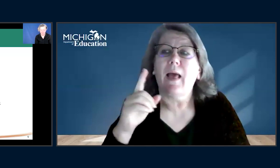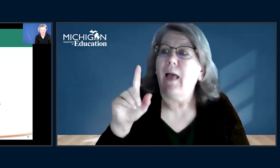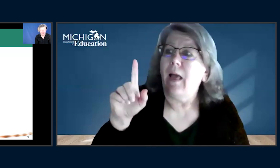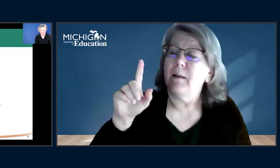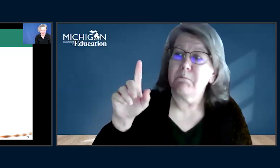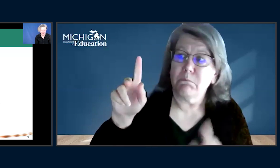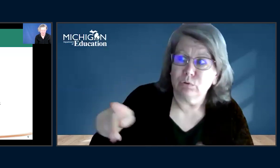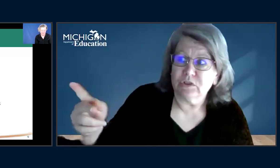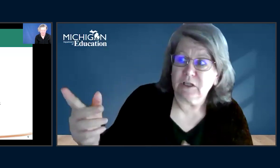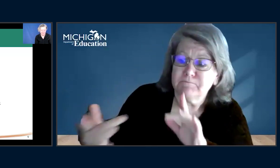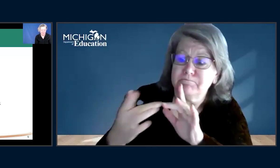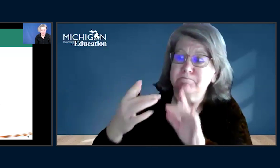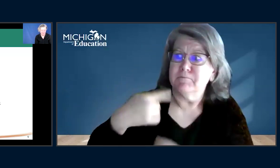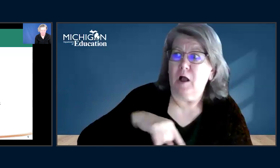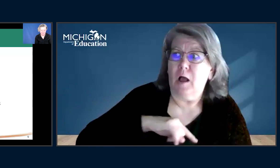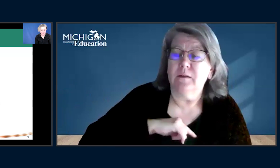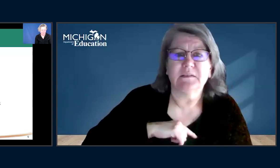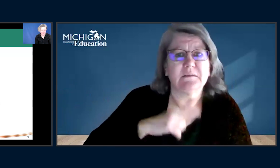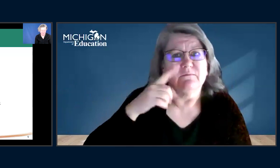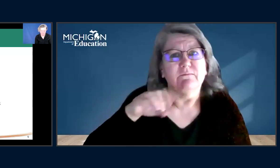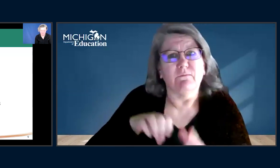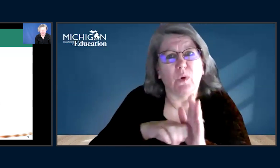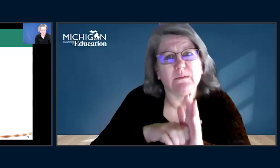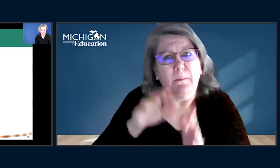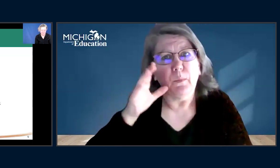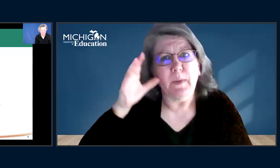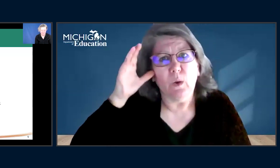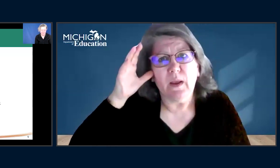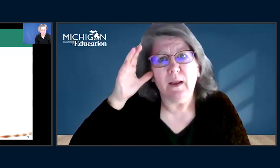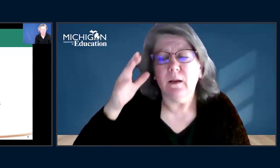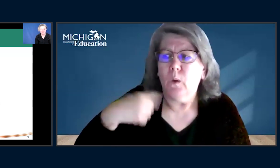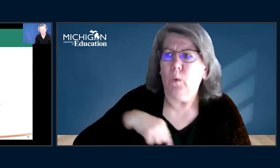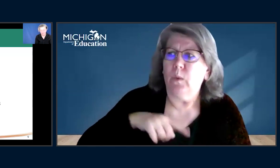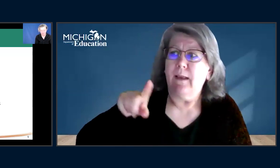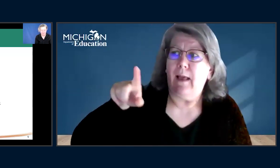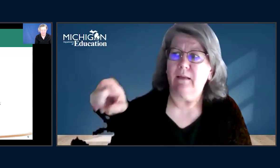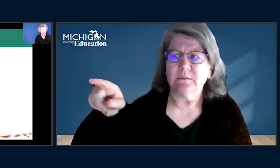every day, every day, the person contacts us on a daily basis and says, hey, for example,